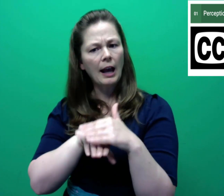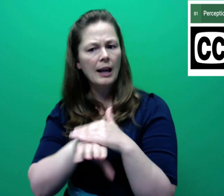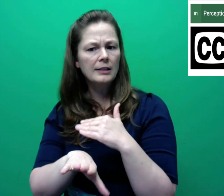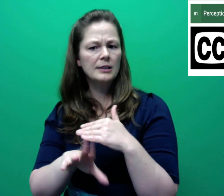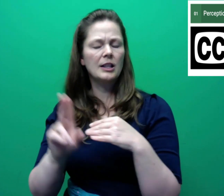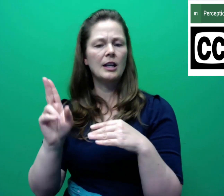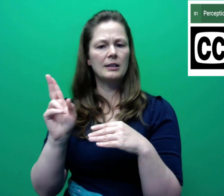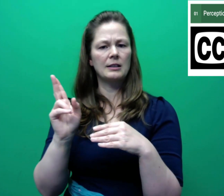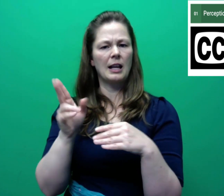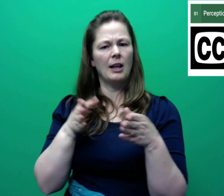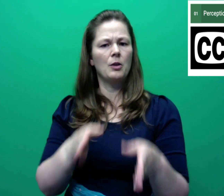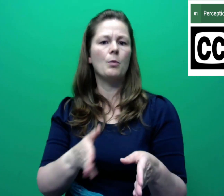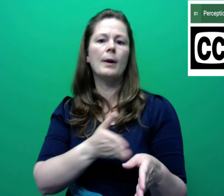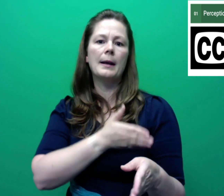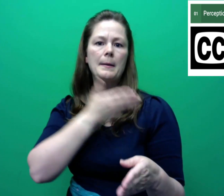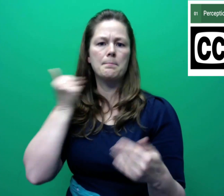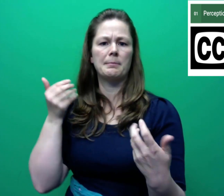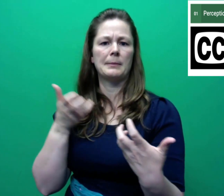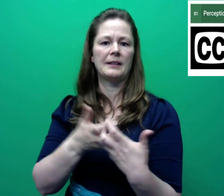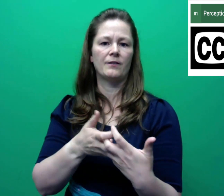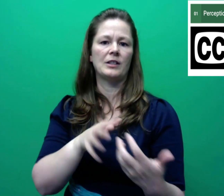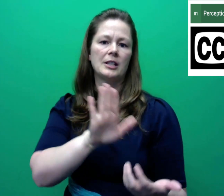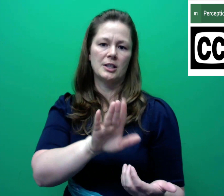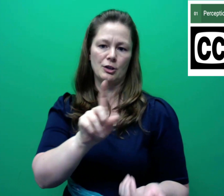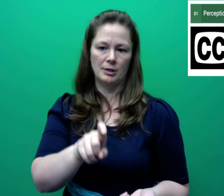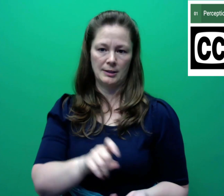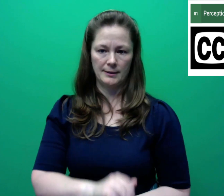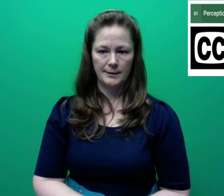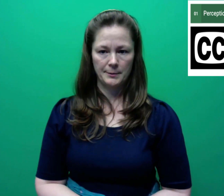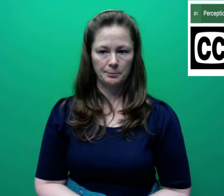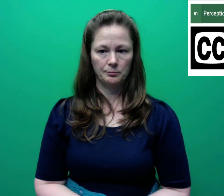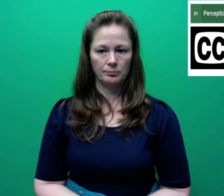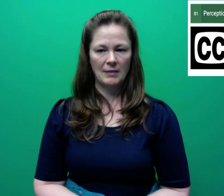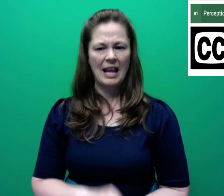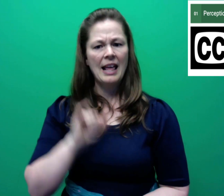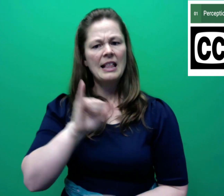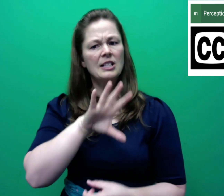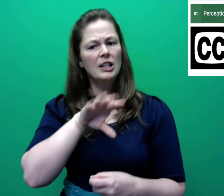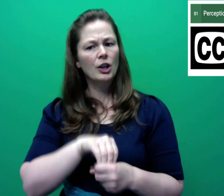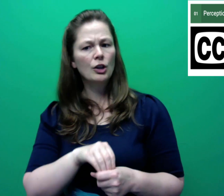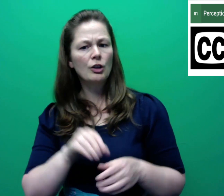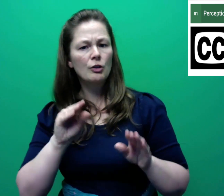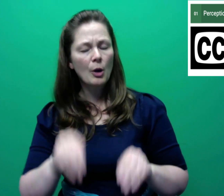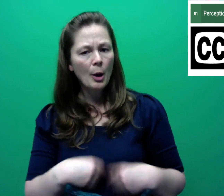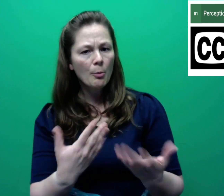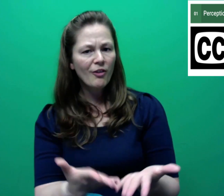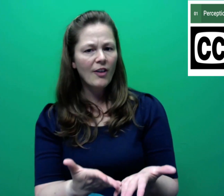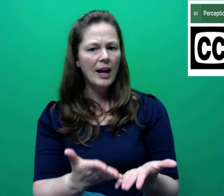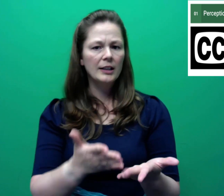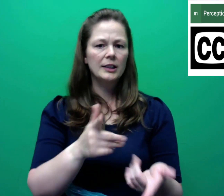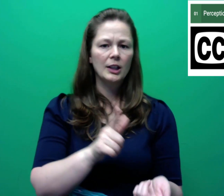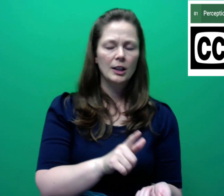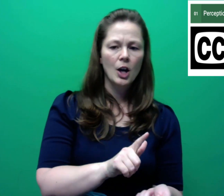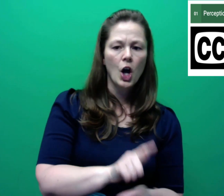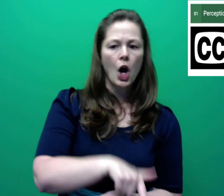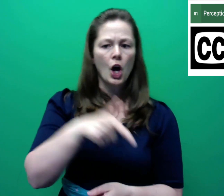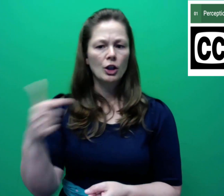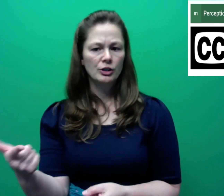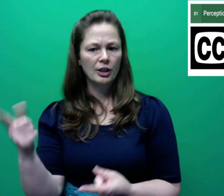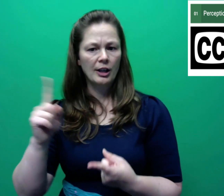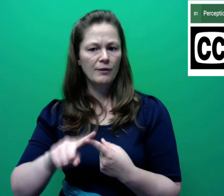students can access the method best for them. This includes providing